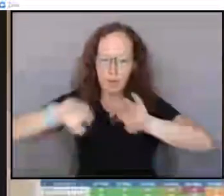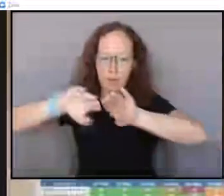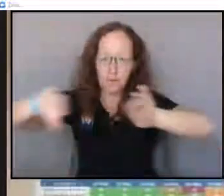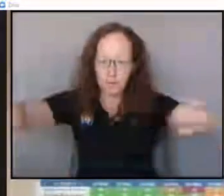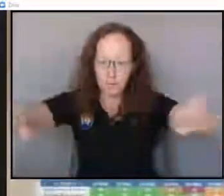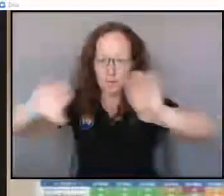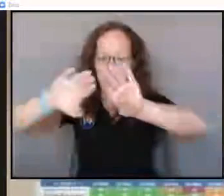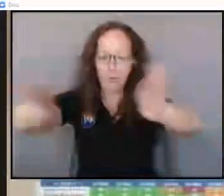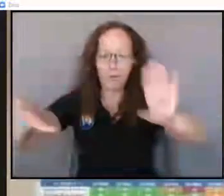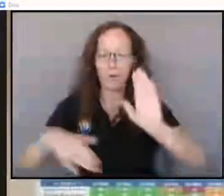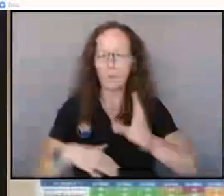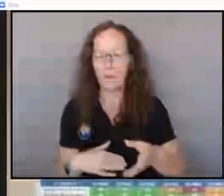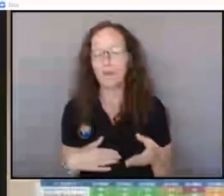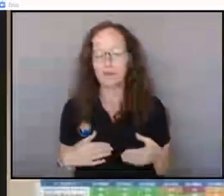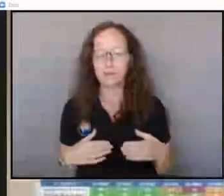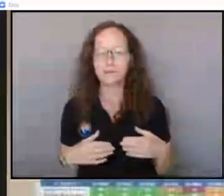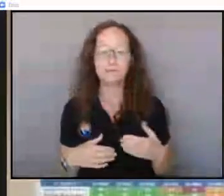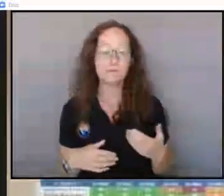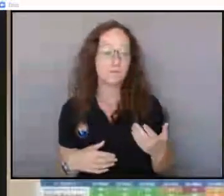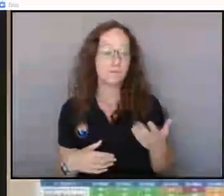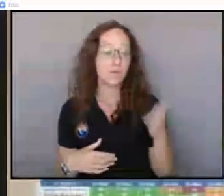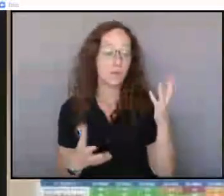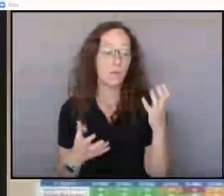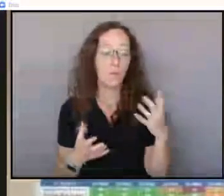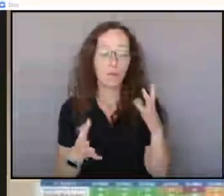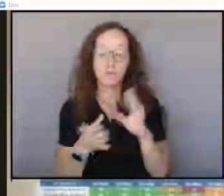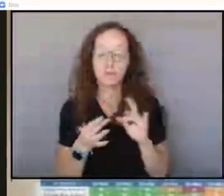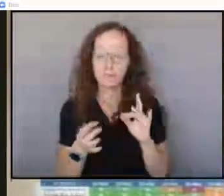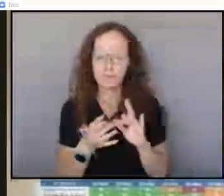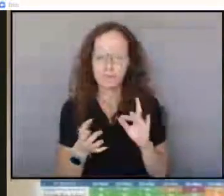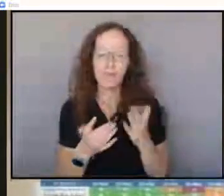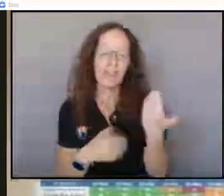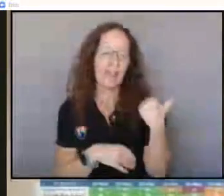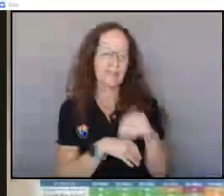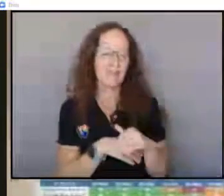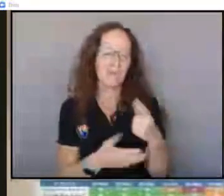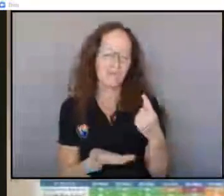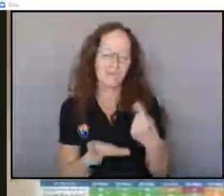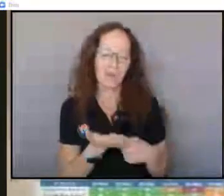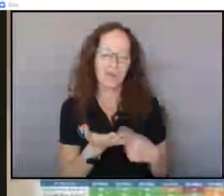WE DID HAVE AN INFLUX OF RESOURCES THAT CAME IN IN